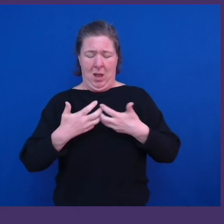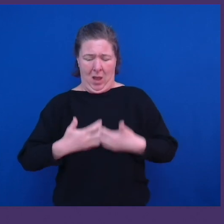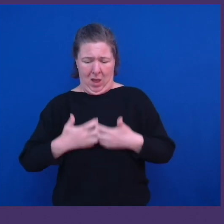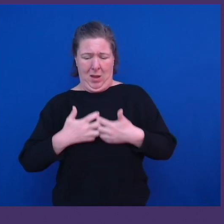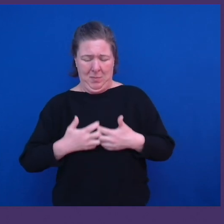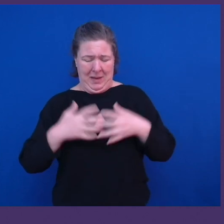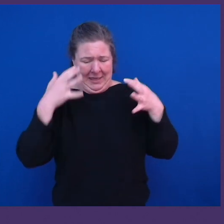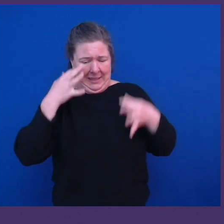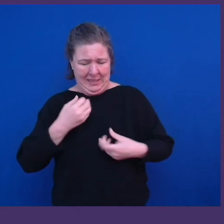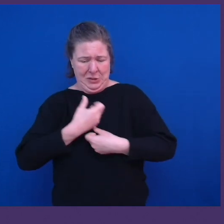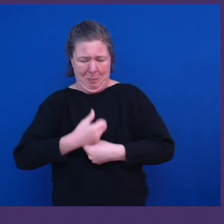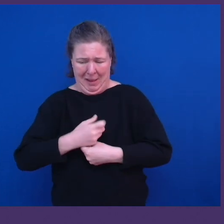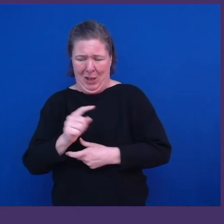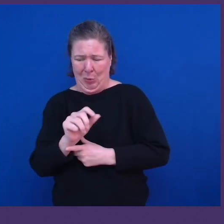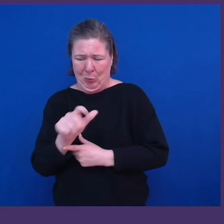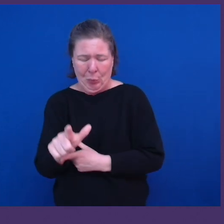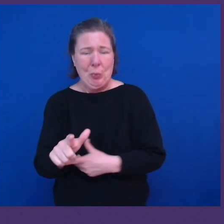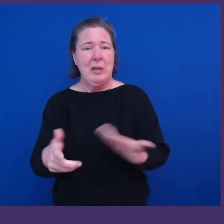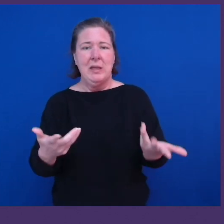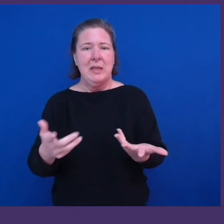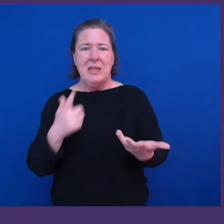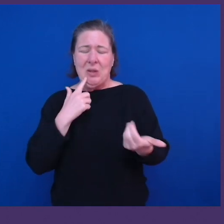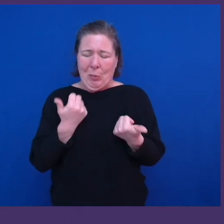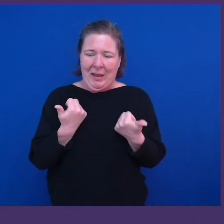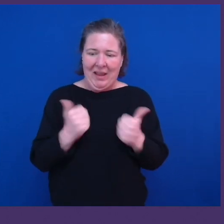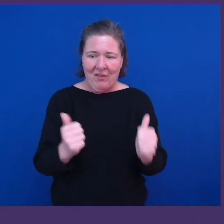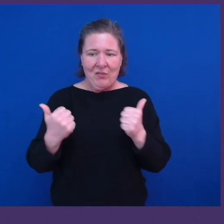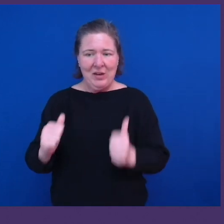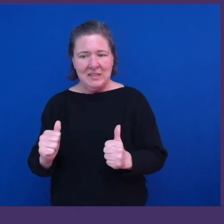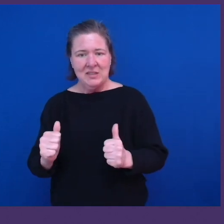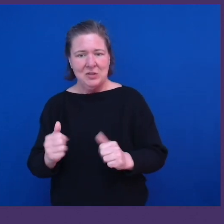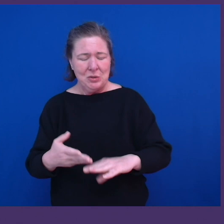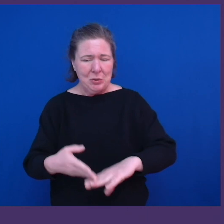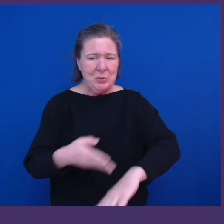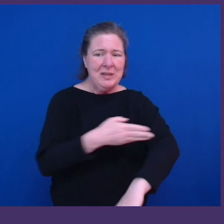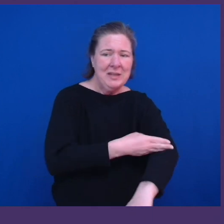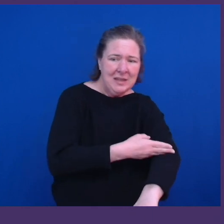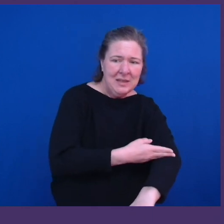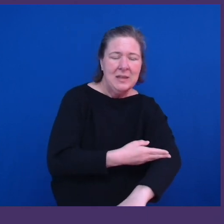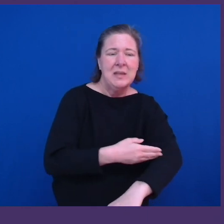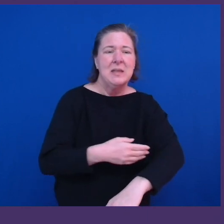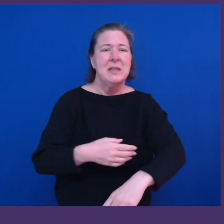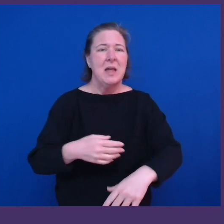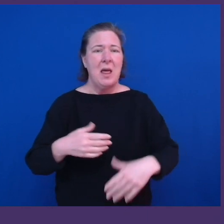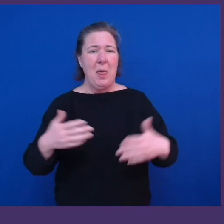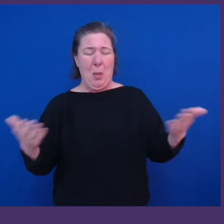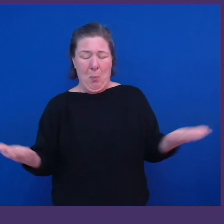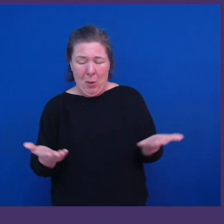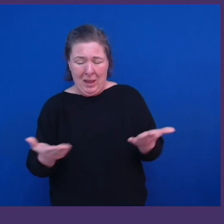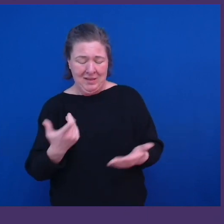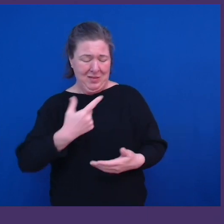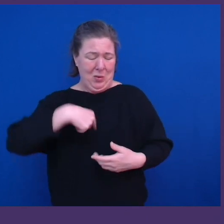And so, efforts to increase the presence, quality and accuracy